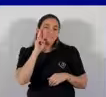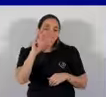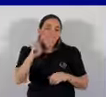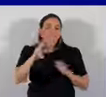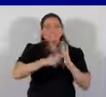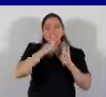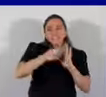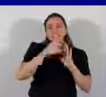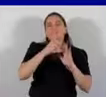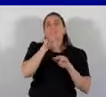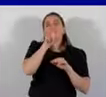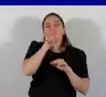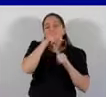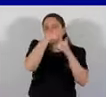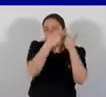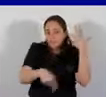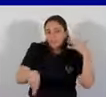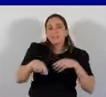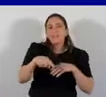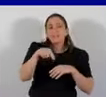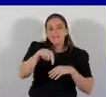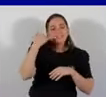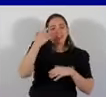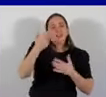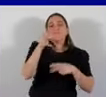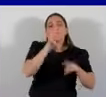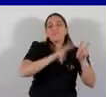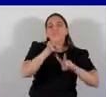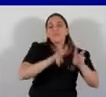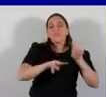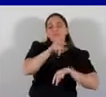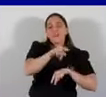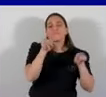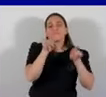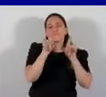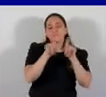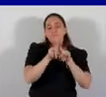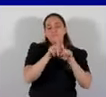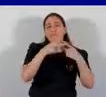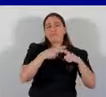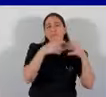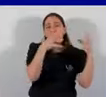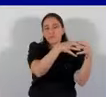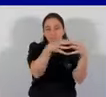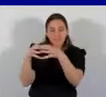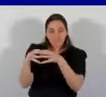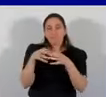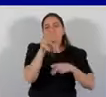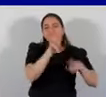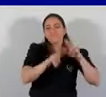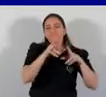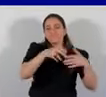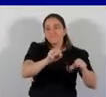If you are watching the networks You would have already seen the search